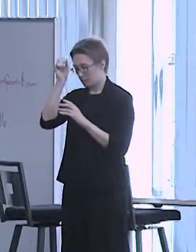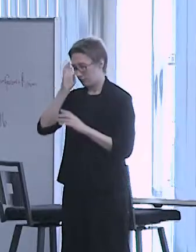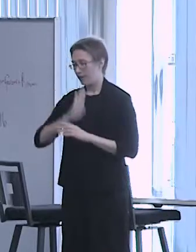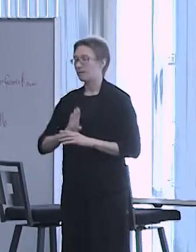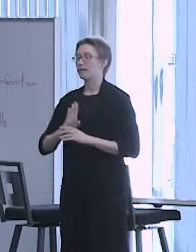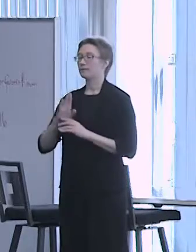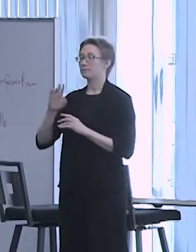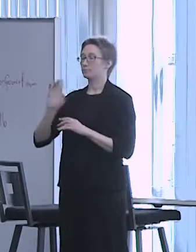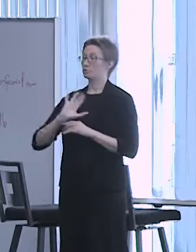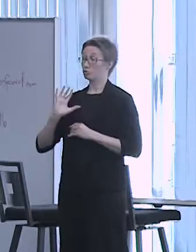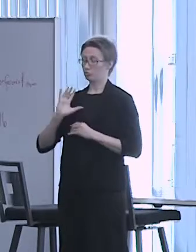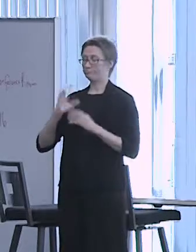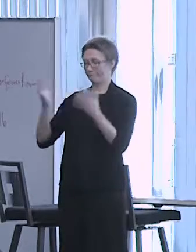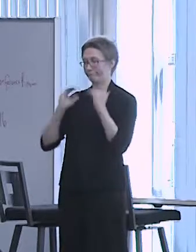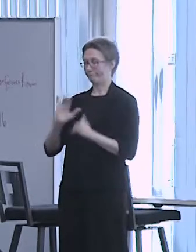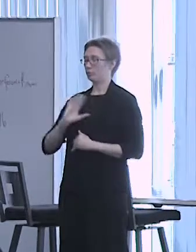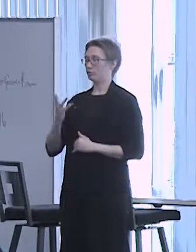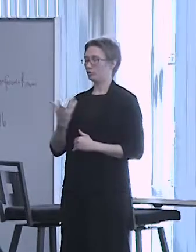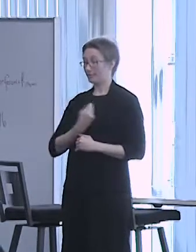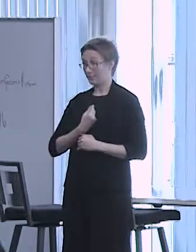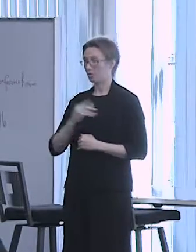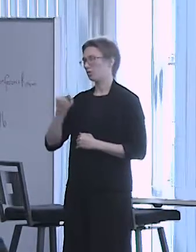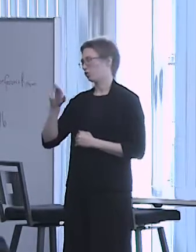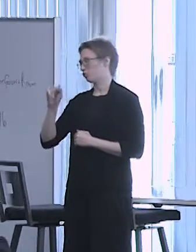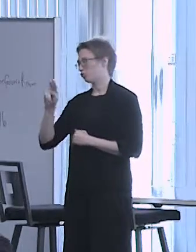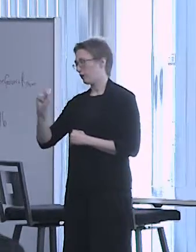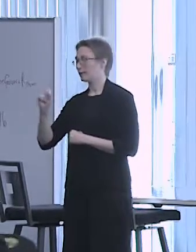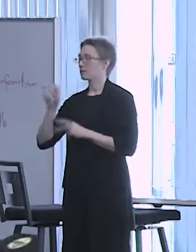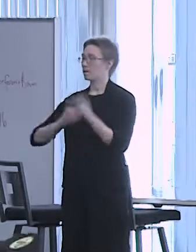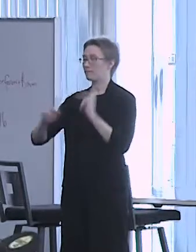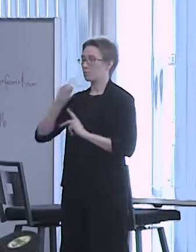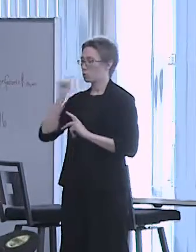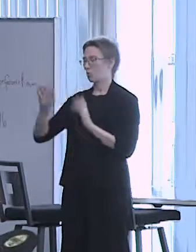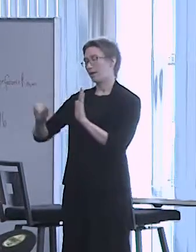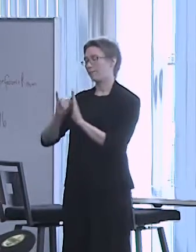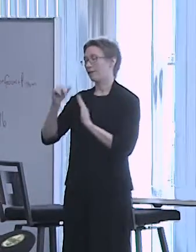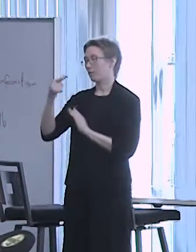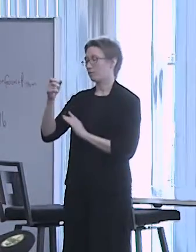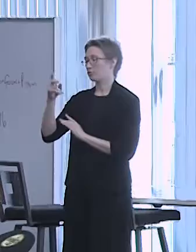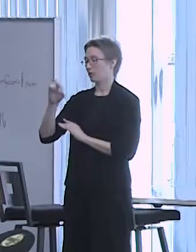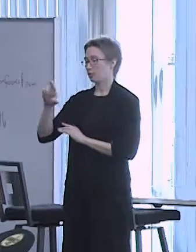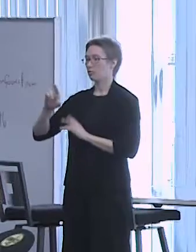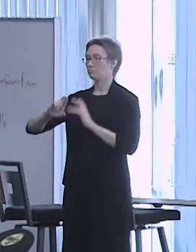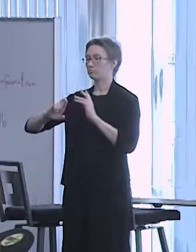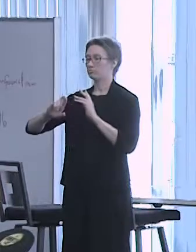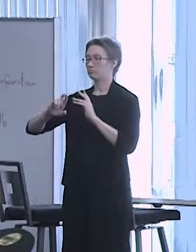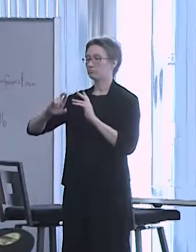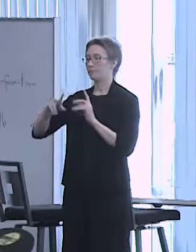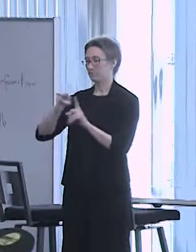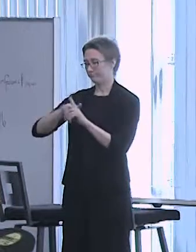Trans describes the people who don't identify with the gender they were designated with at birth.